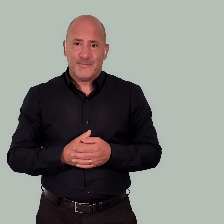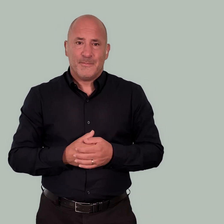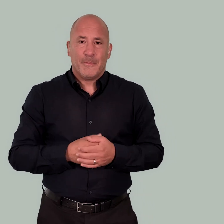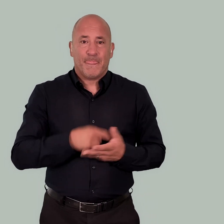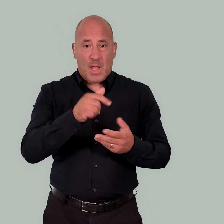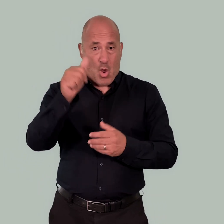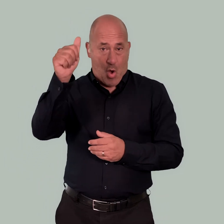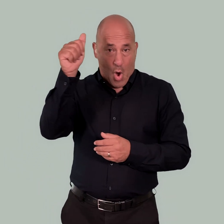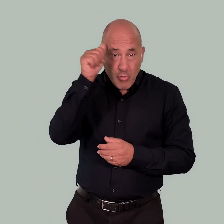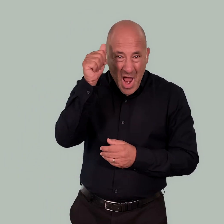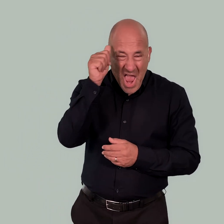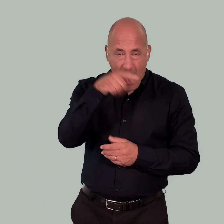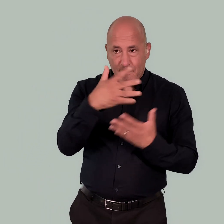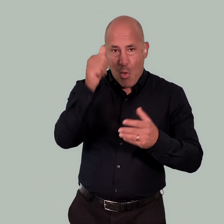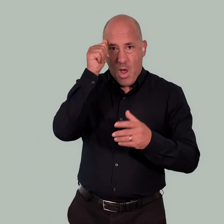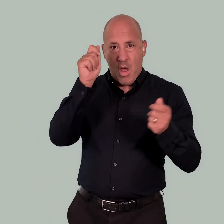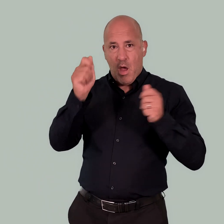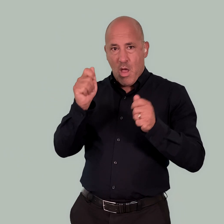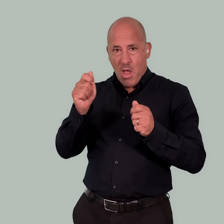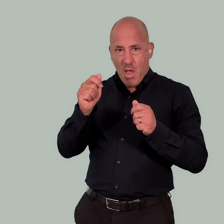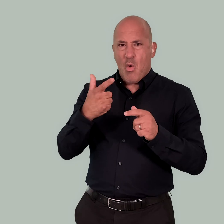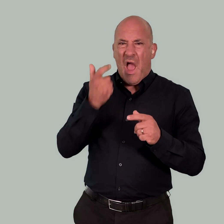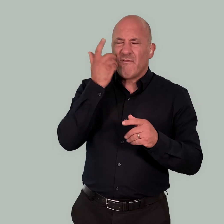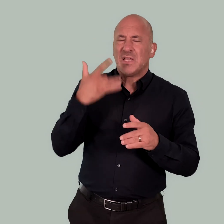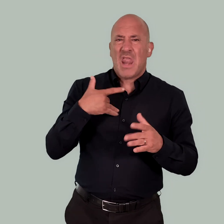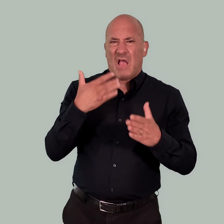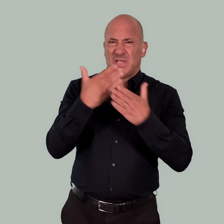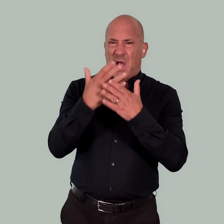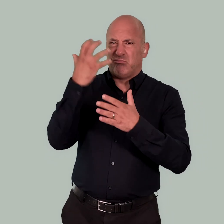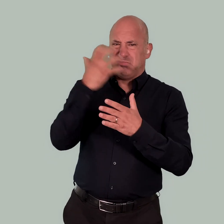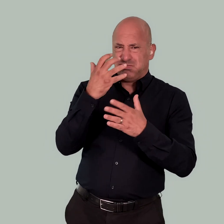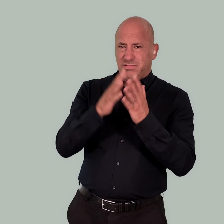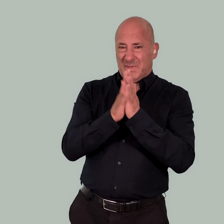Changes in awareness and/or the demands of everyday life